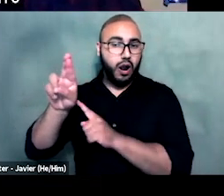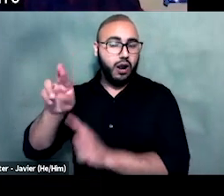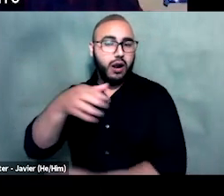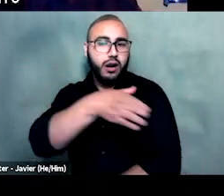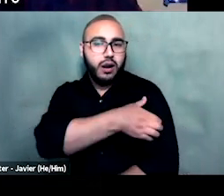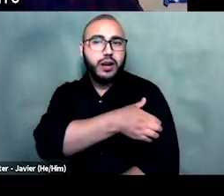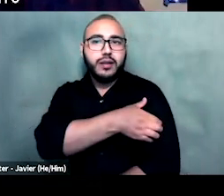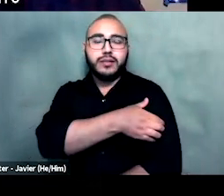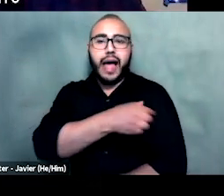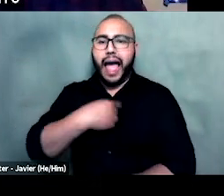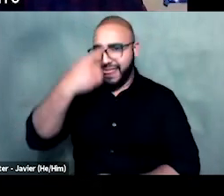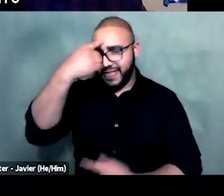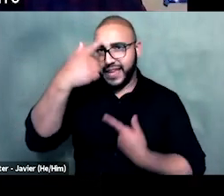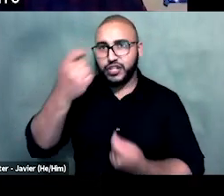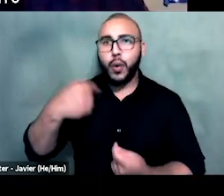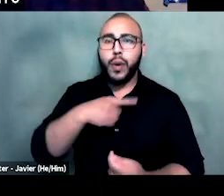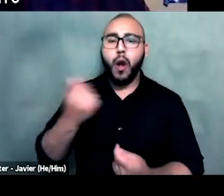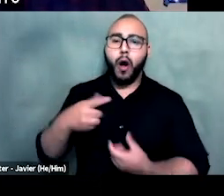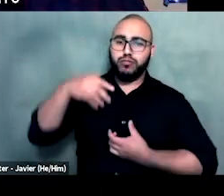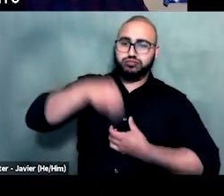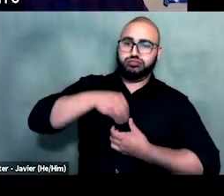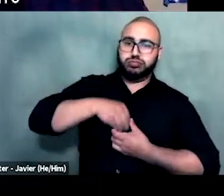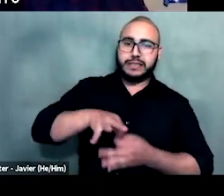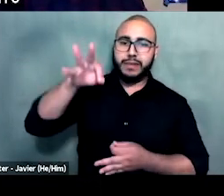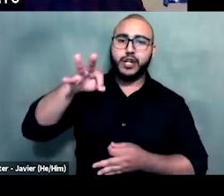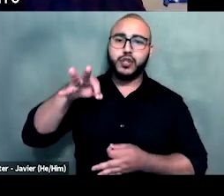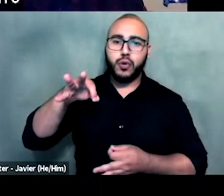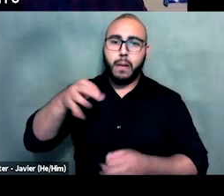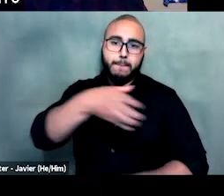belief that we all possess some type of spiritual power. When you think about it,